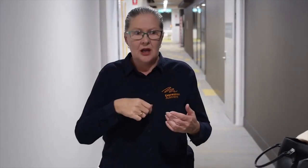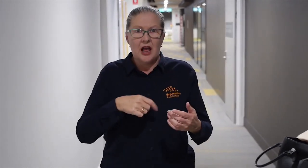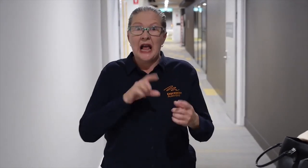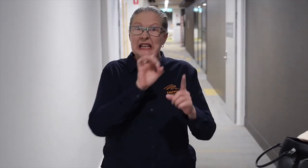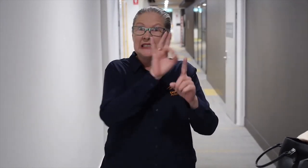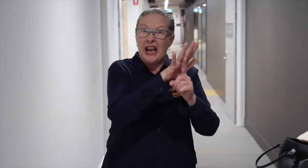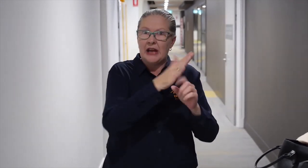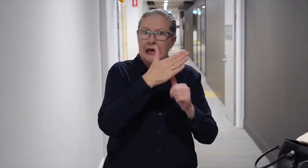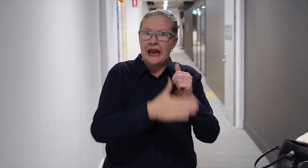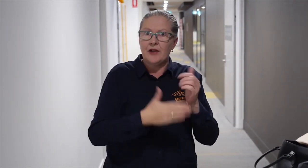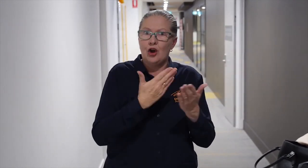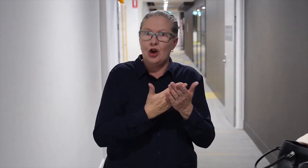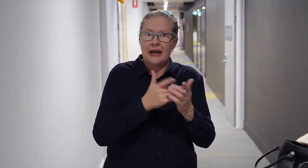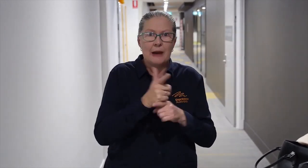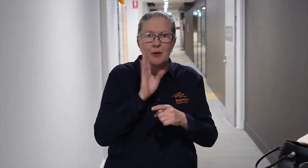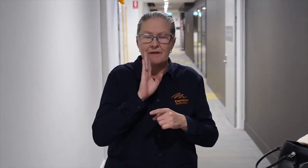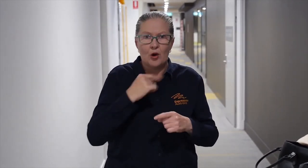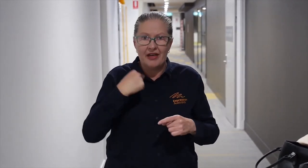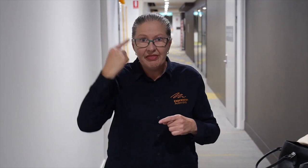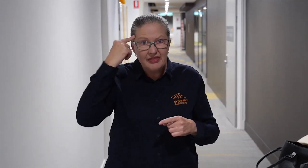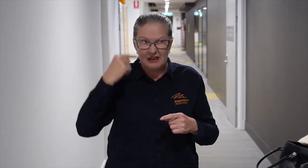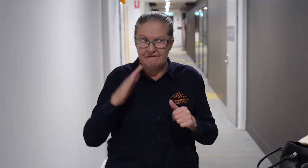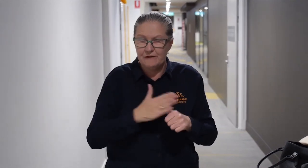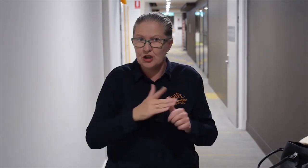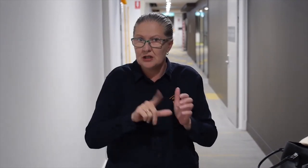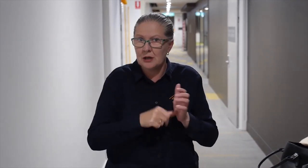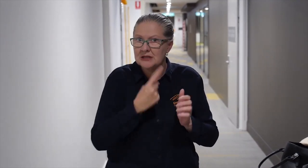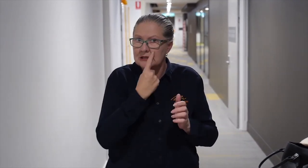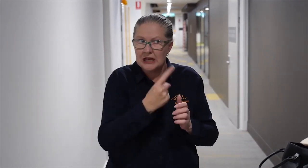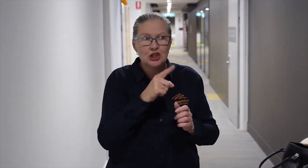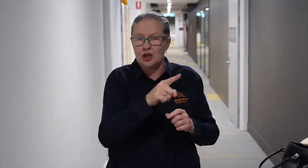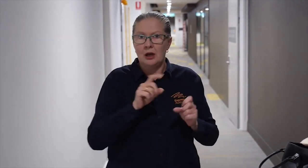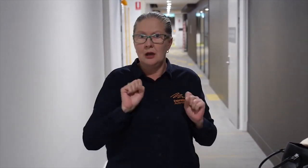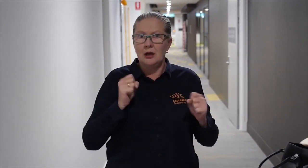I believe it was her first time in front of the camera as she looked shocked.